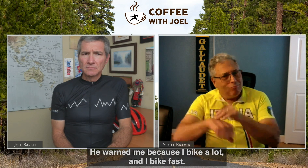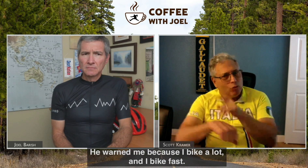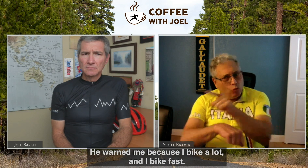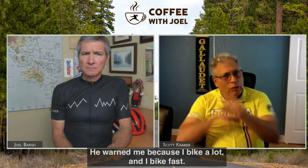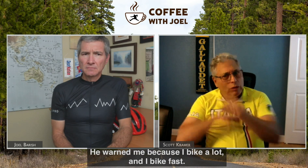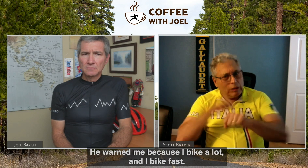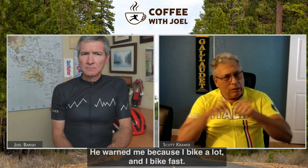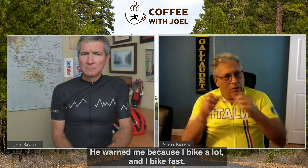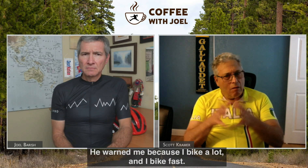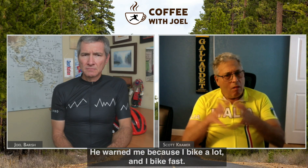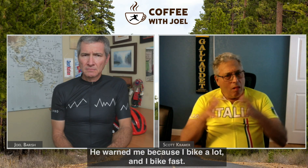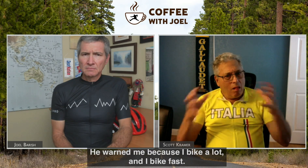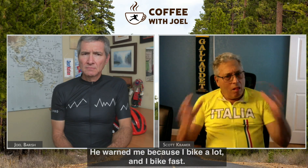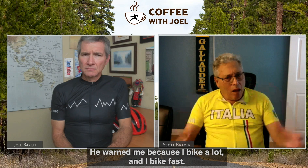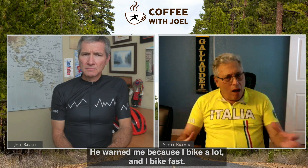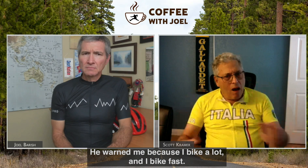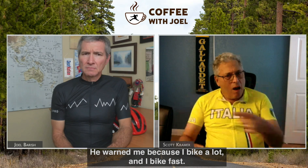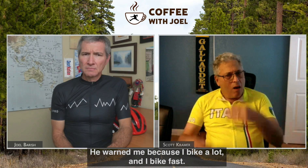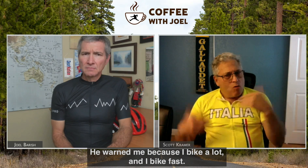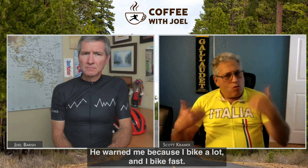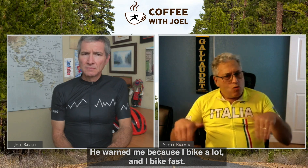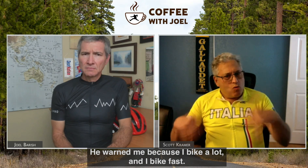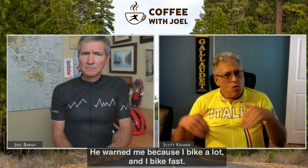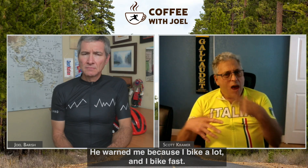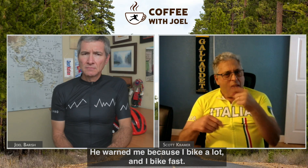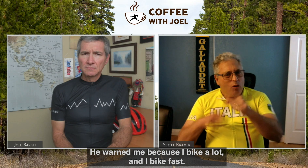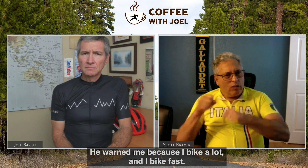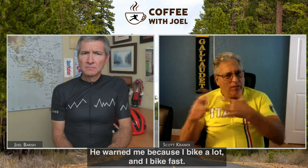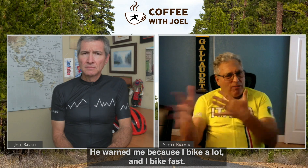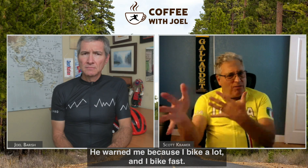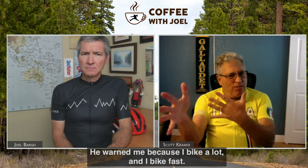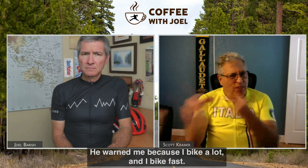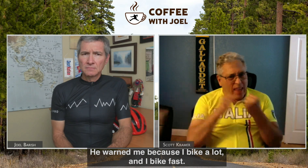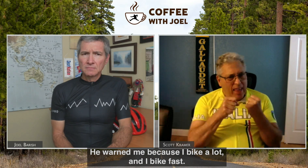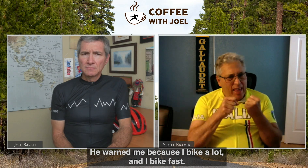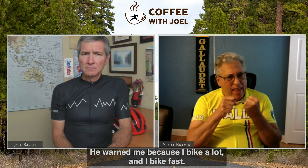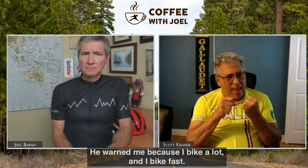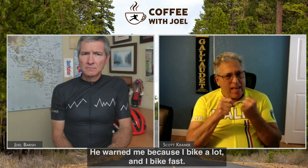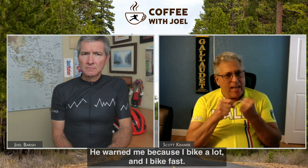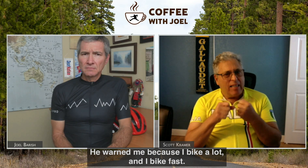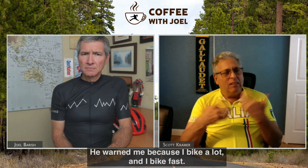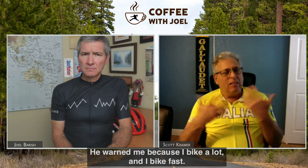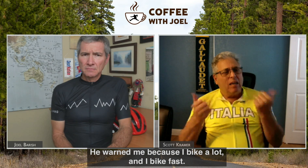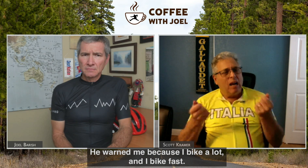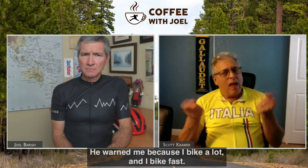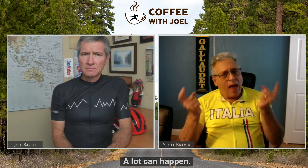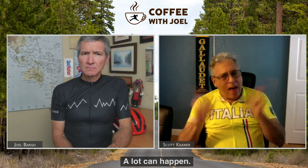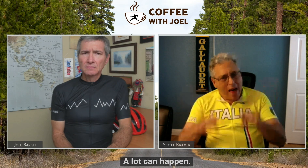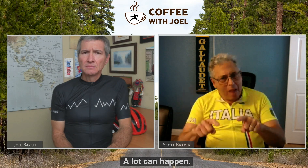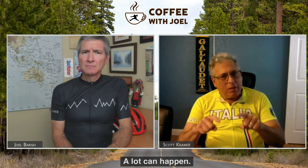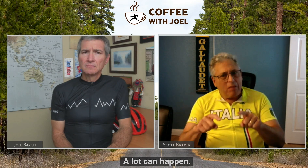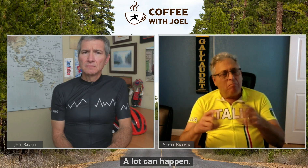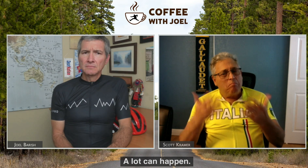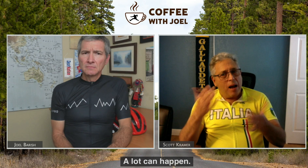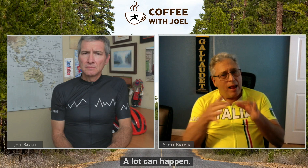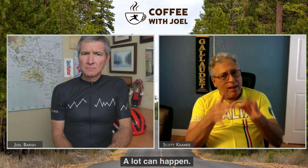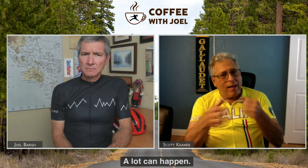He warned me because I bike a lot, and I bike fast. A lot can happen.